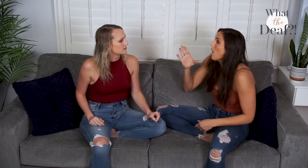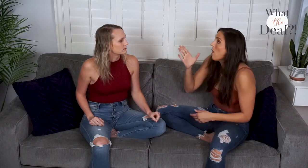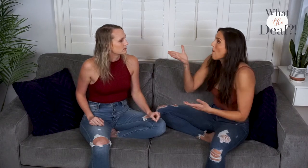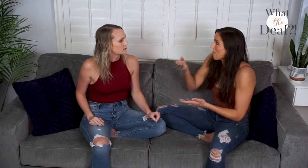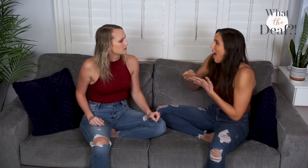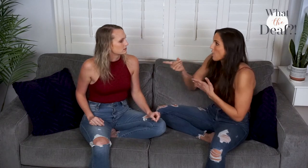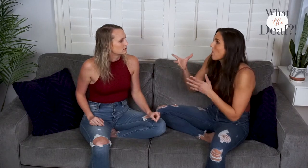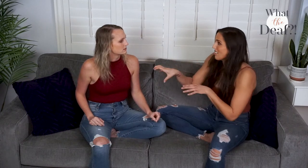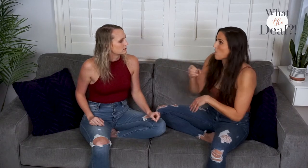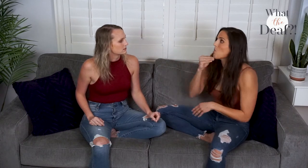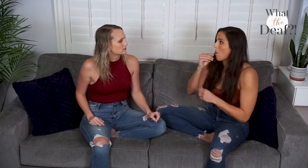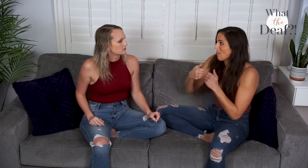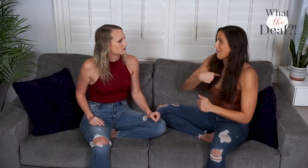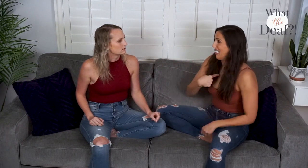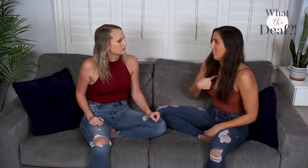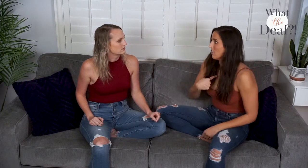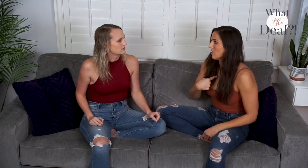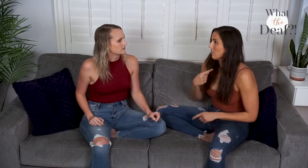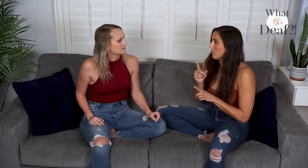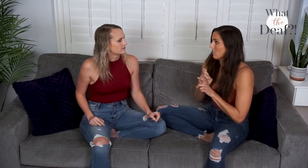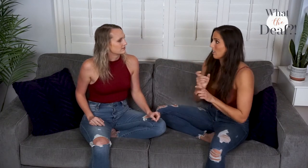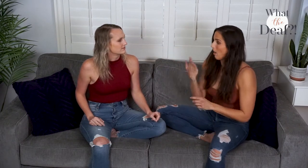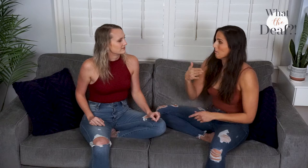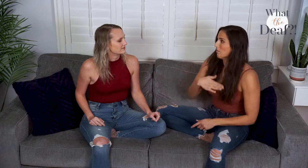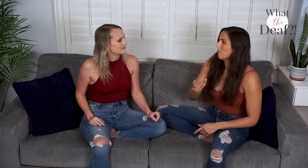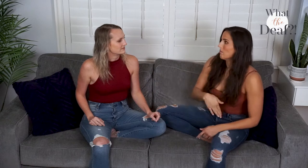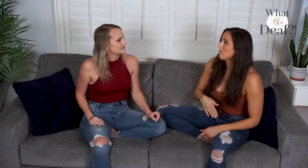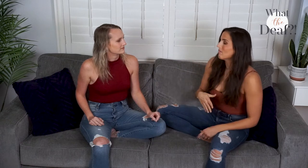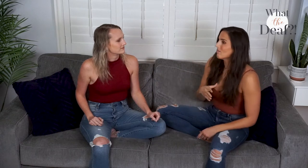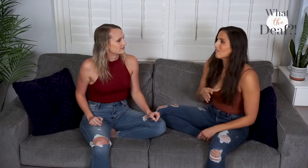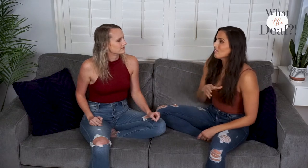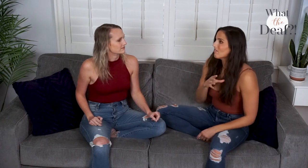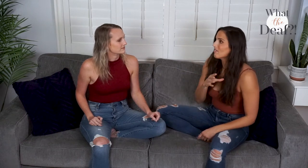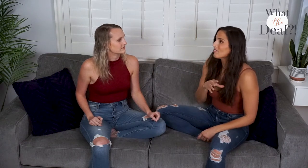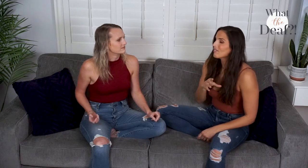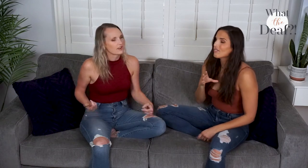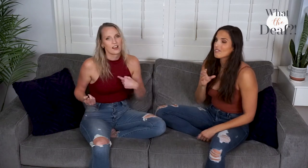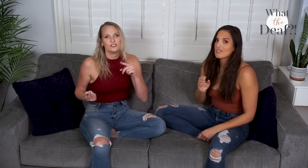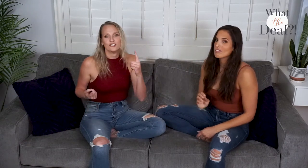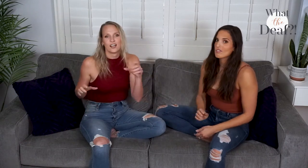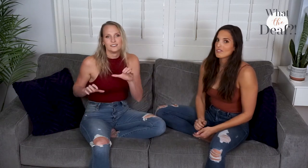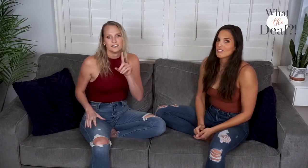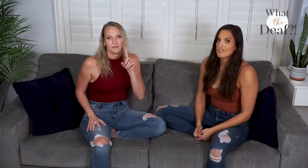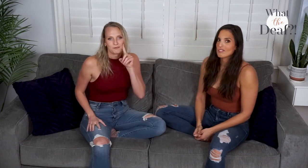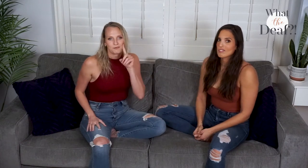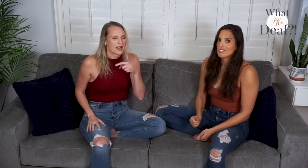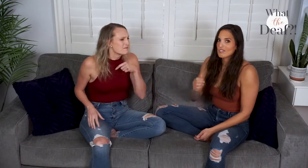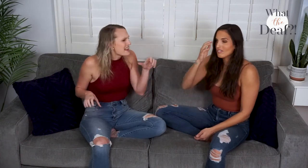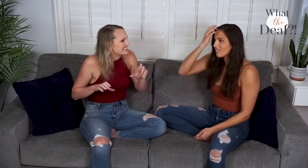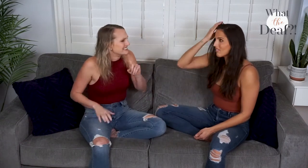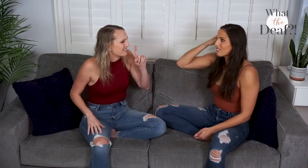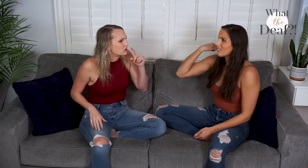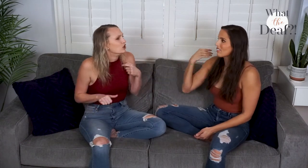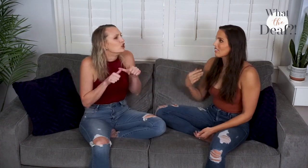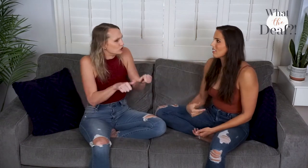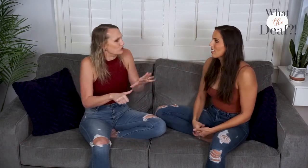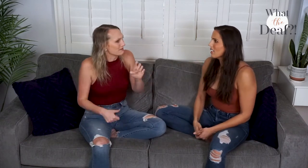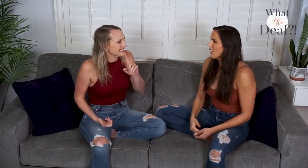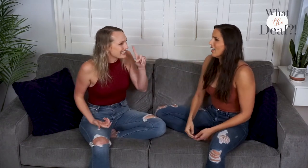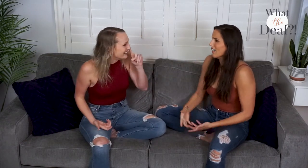He was like, “I will buy you and take you home with me. Come follow me, come with me.” And I just acted deaf. No, I didn’t act deaf, I actually continued to be deaf.